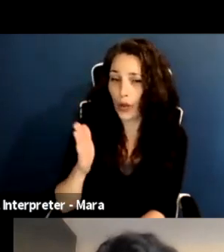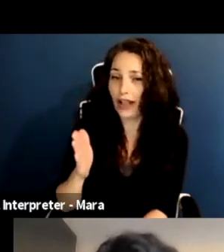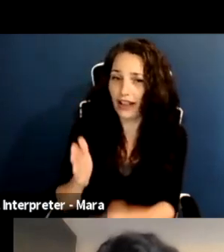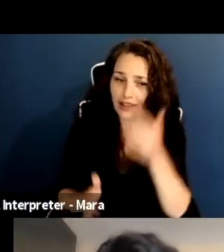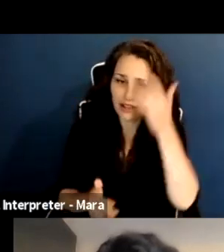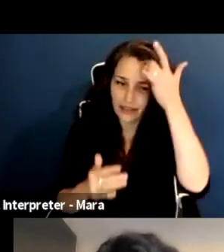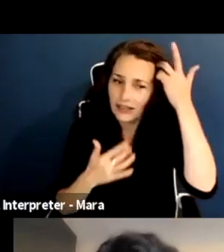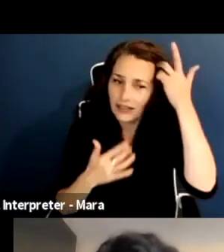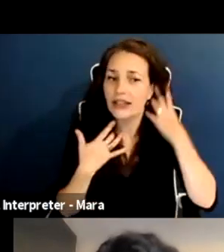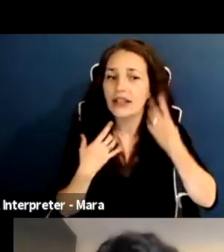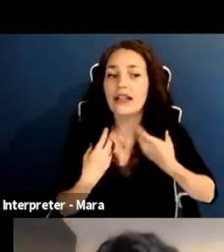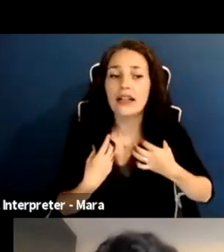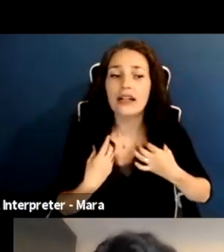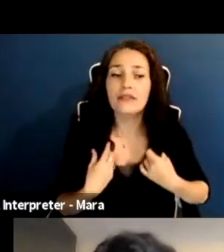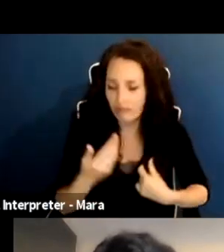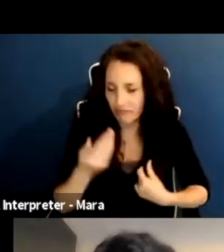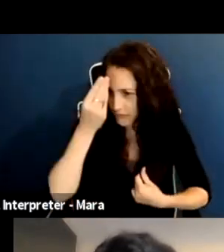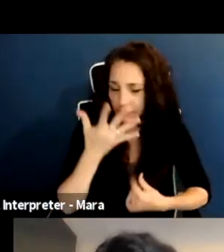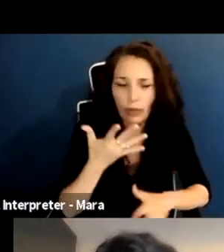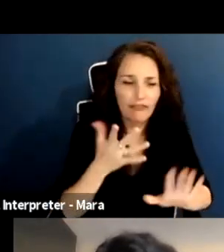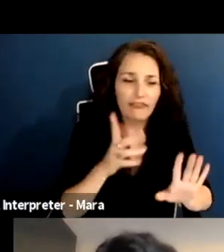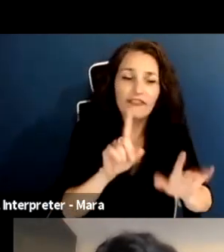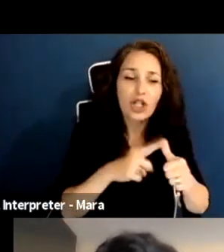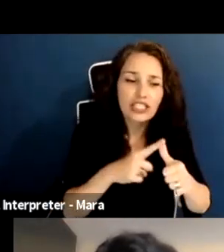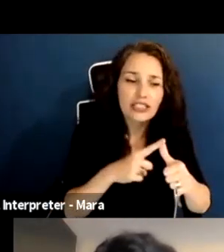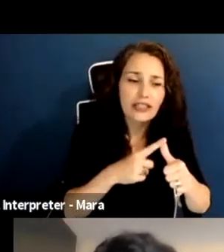to thank everyone for having me